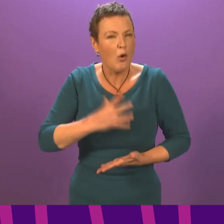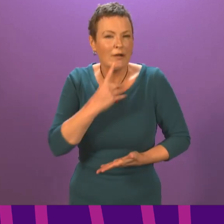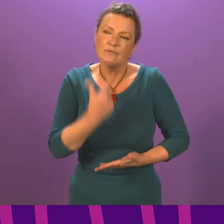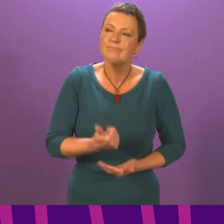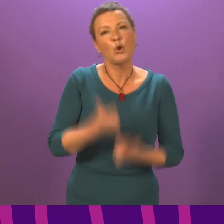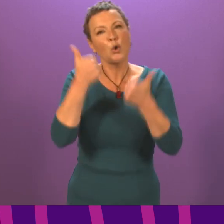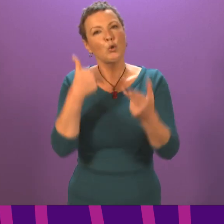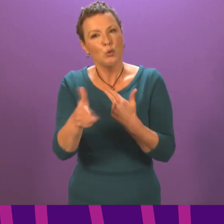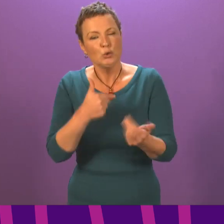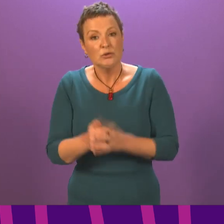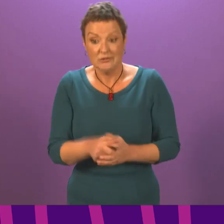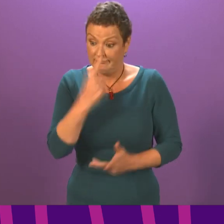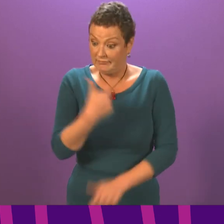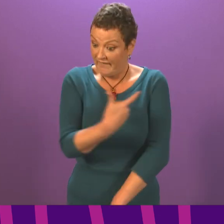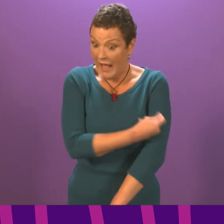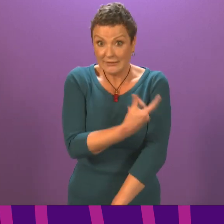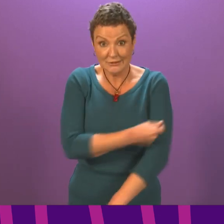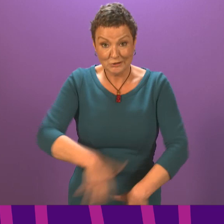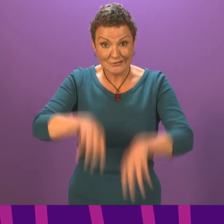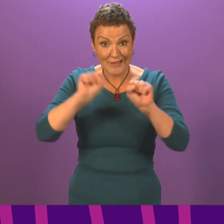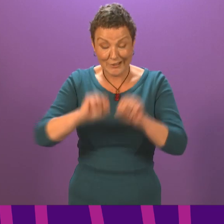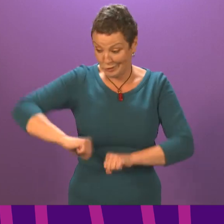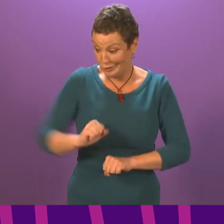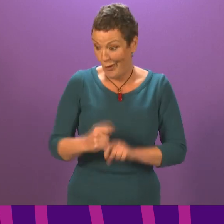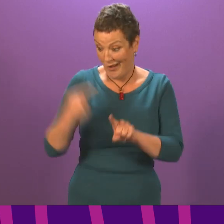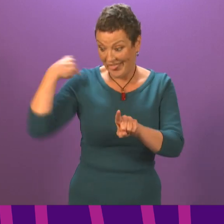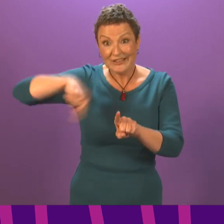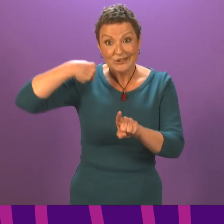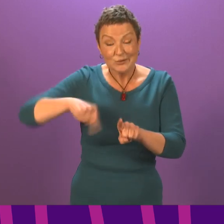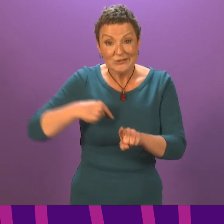now under way in Scotland. Last week, health and care staff started to receive the vaccine